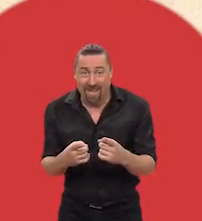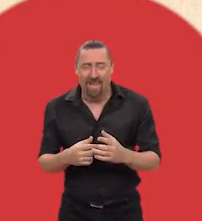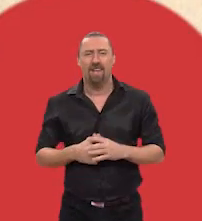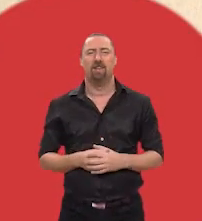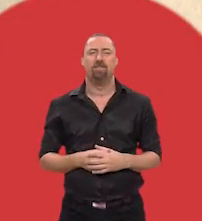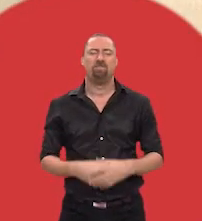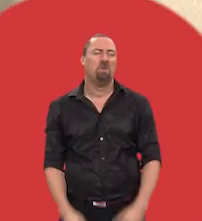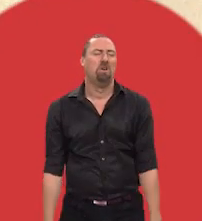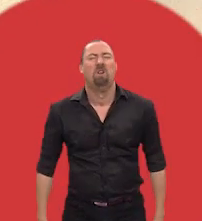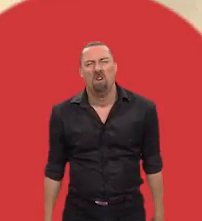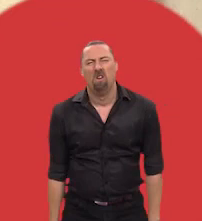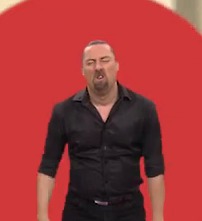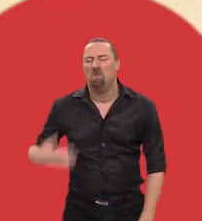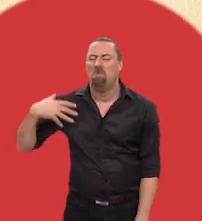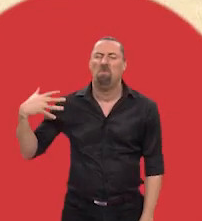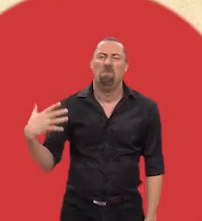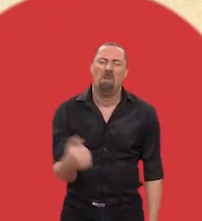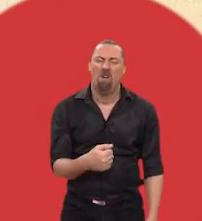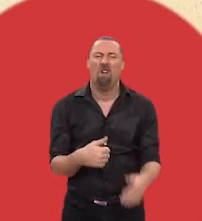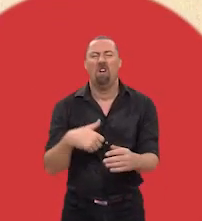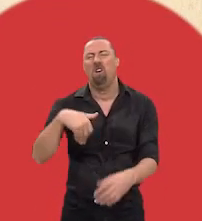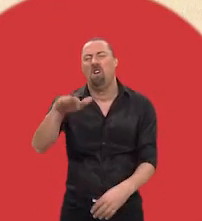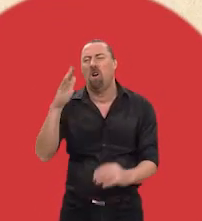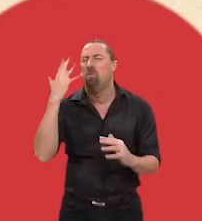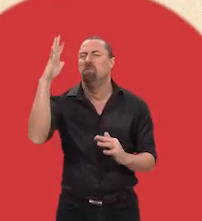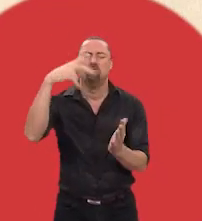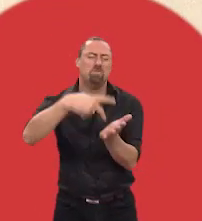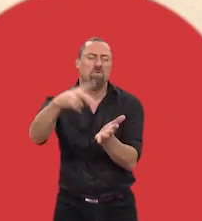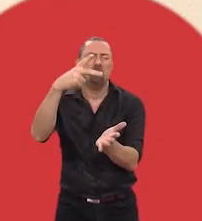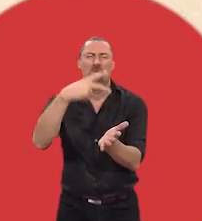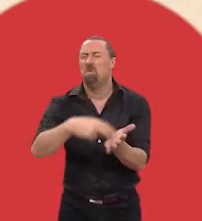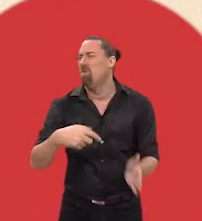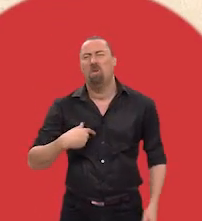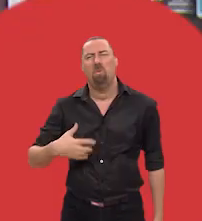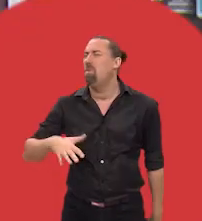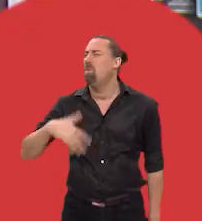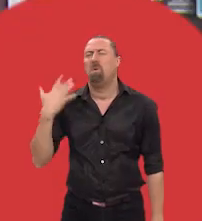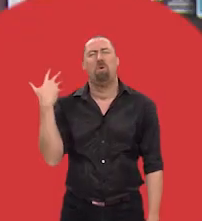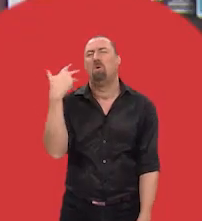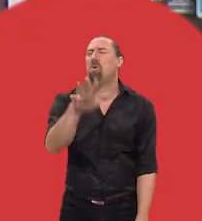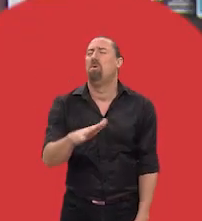Do we have to go on a bush walk today? We don't want to go ma'am. Can't we just stay?